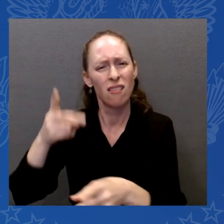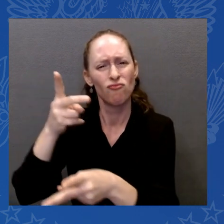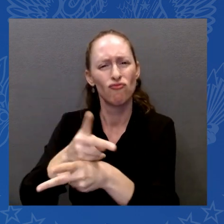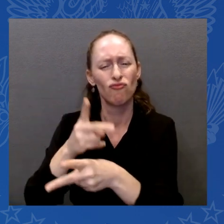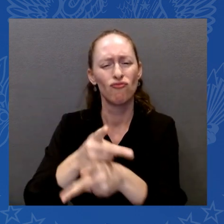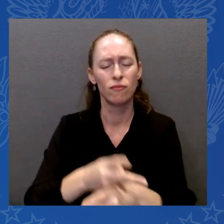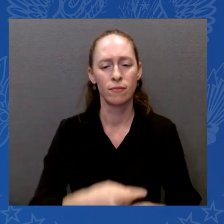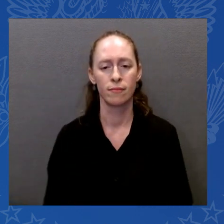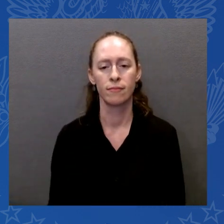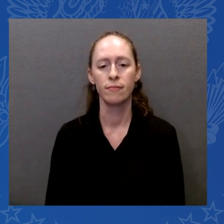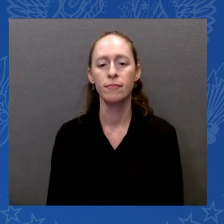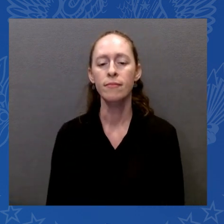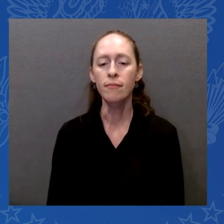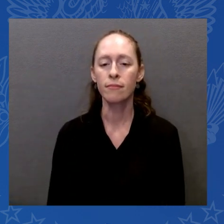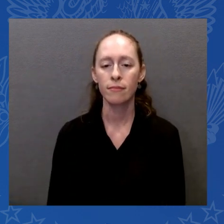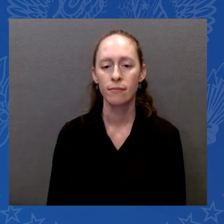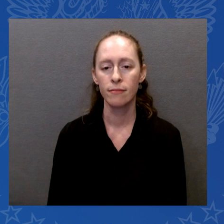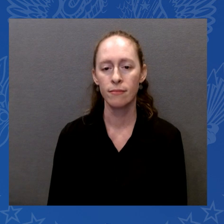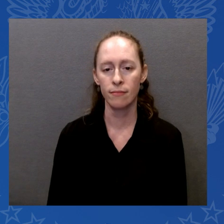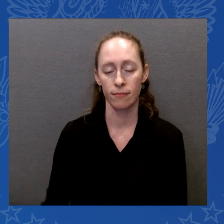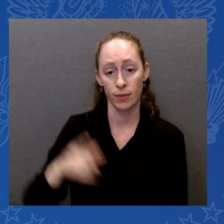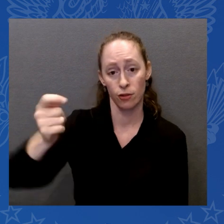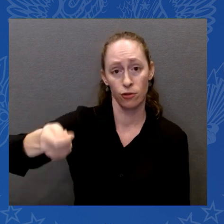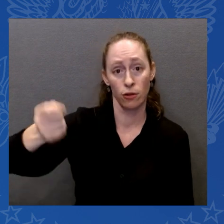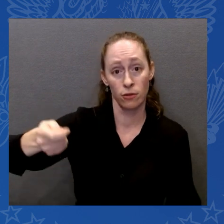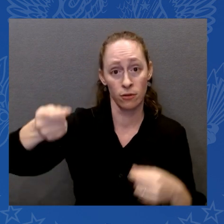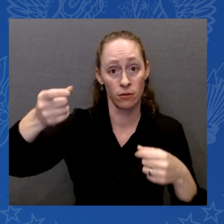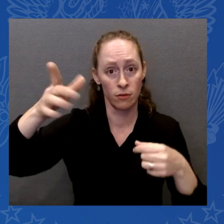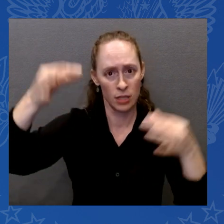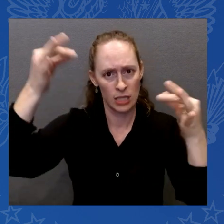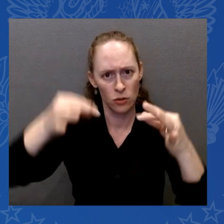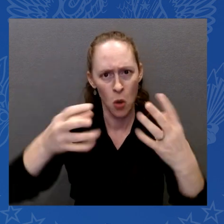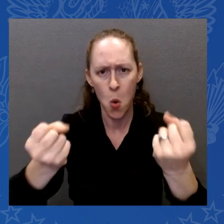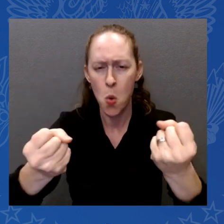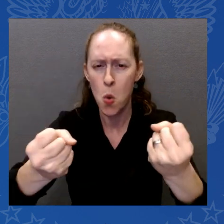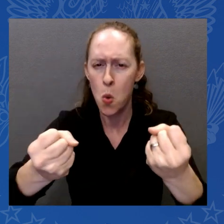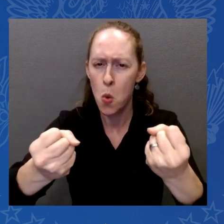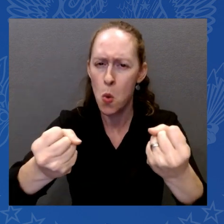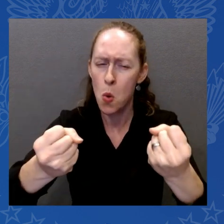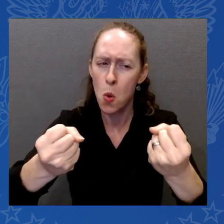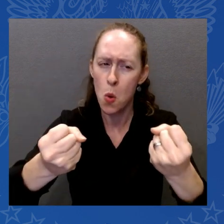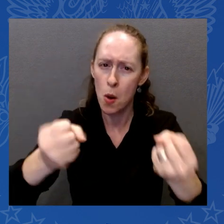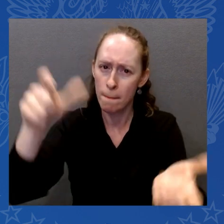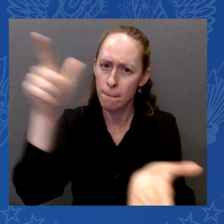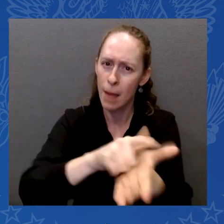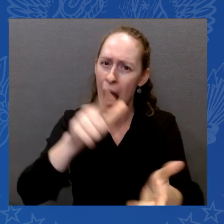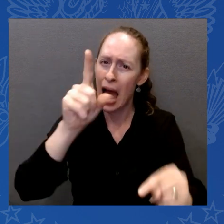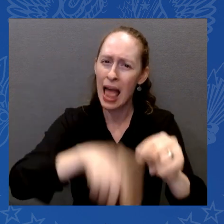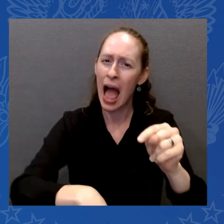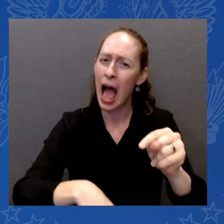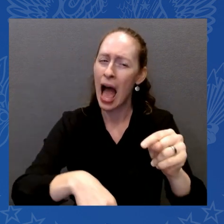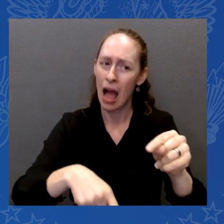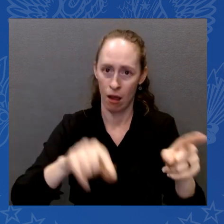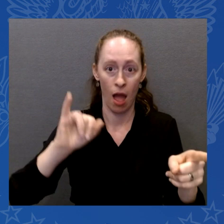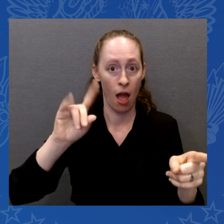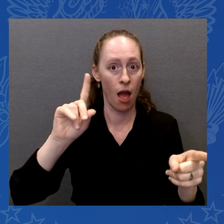It is important to know that if there were a national law that was passed in the United States Congress